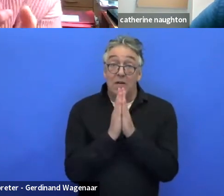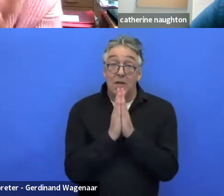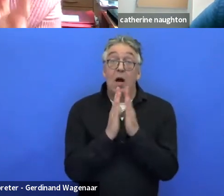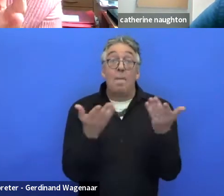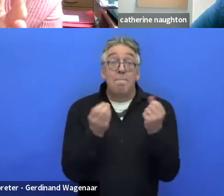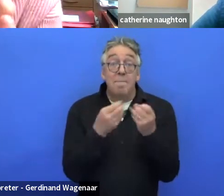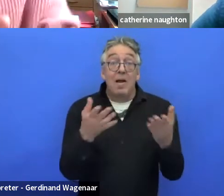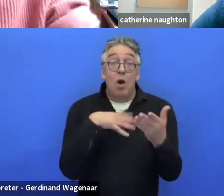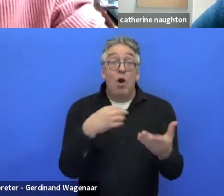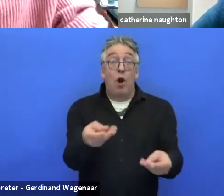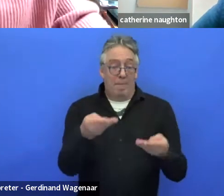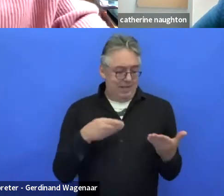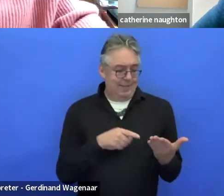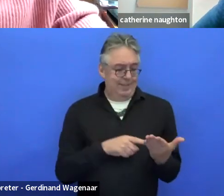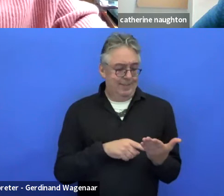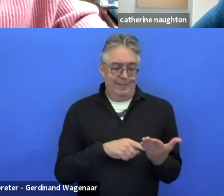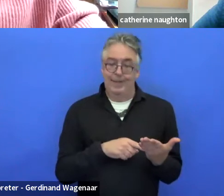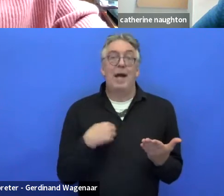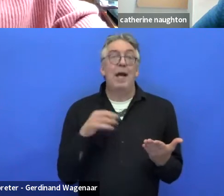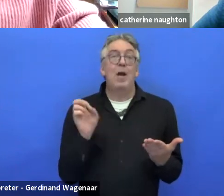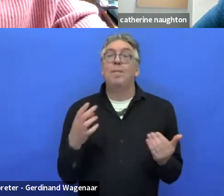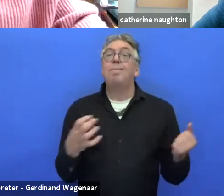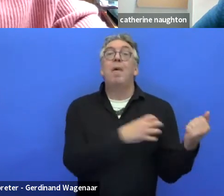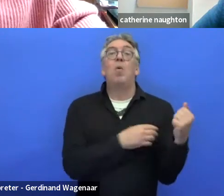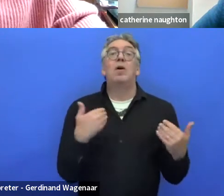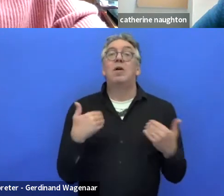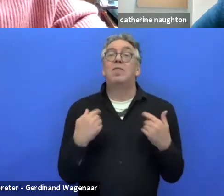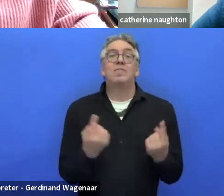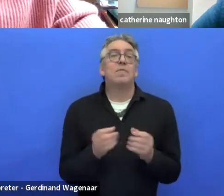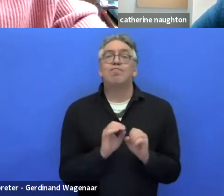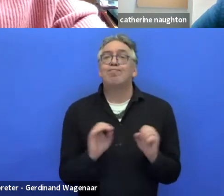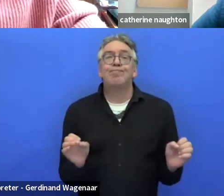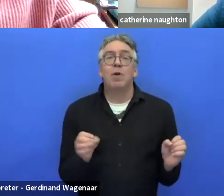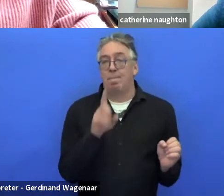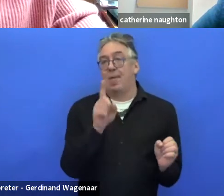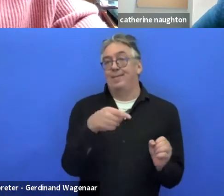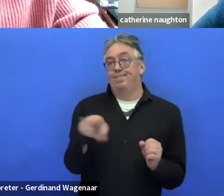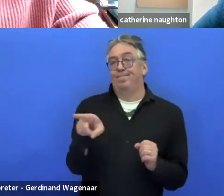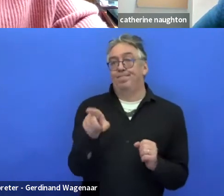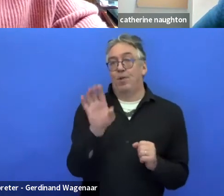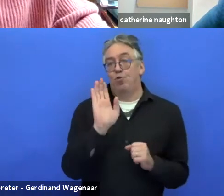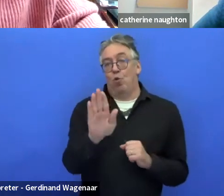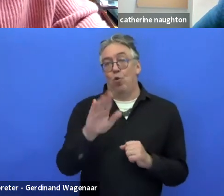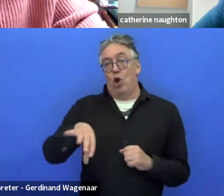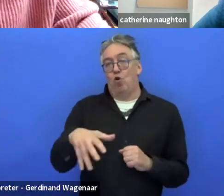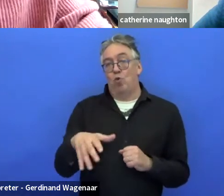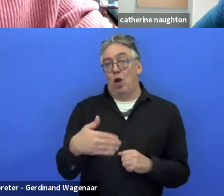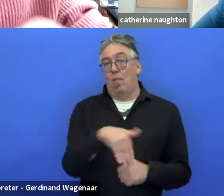because they are not about what we can do. You have to go to the Ombudsman within two years